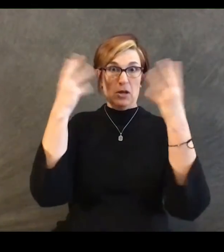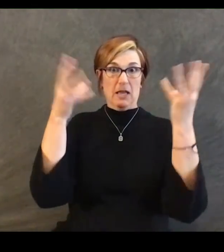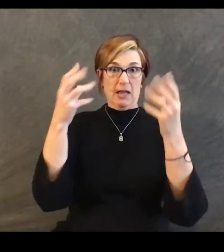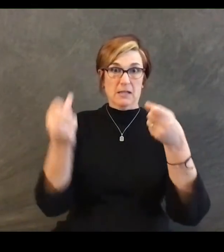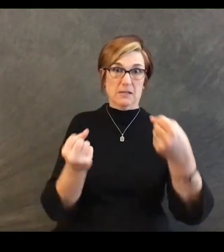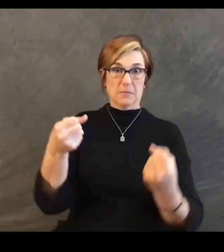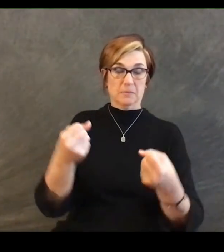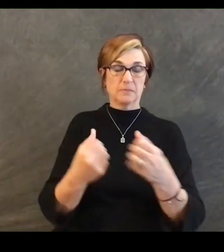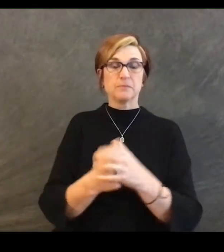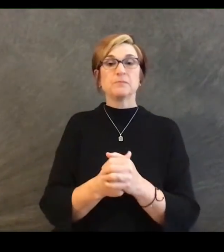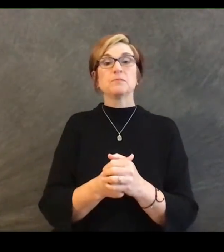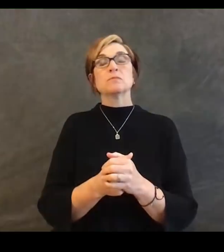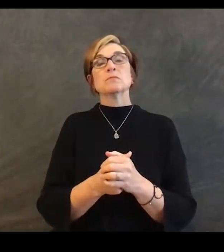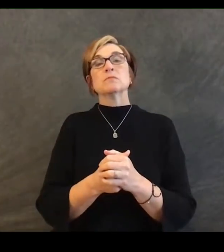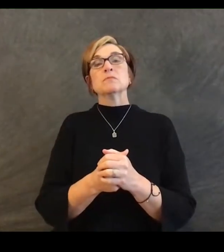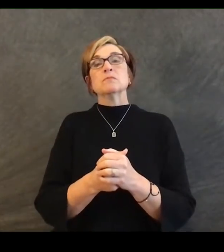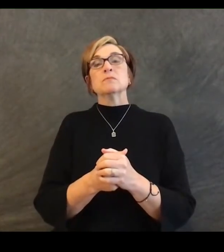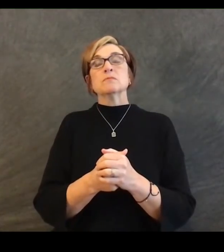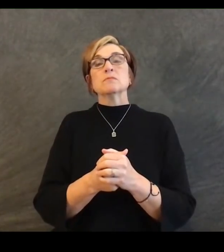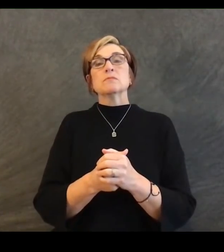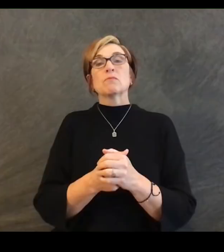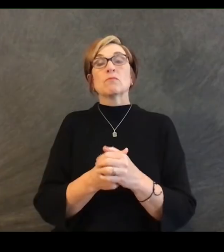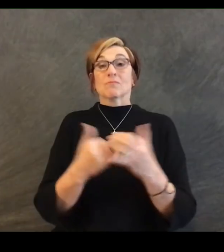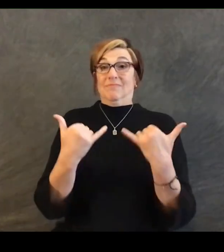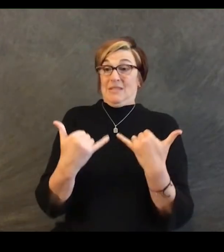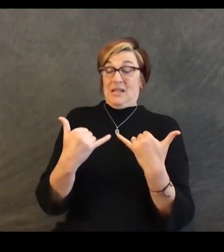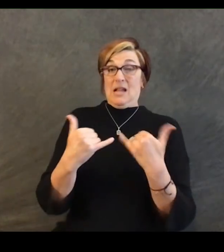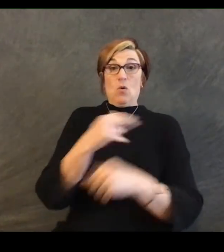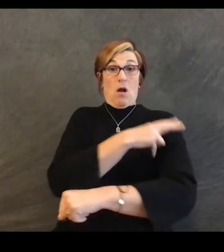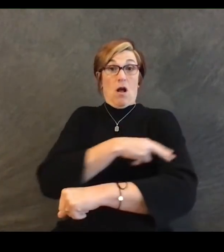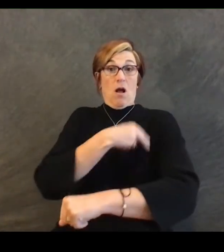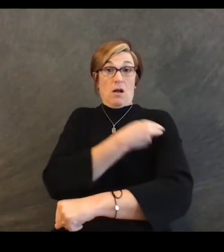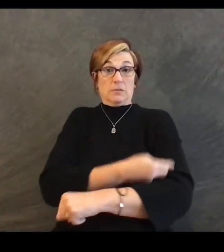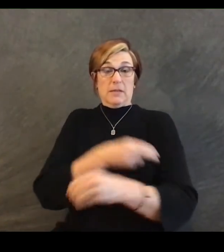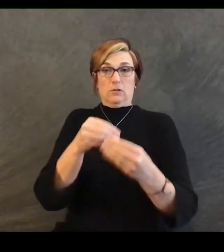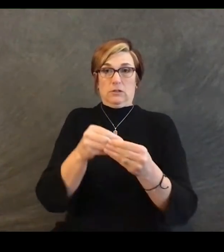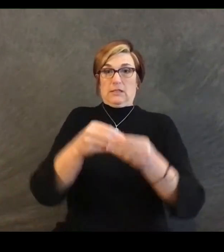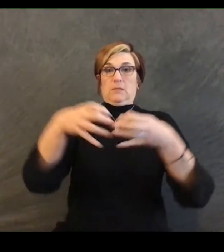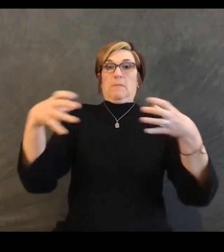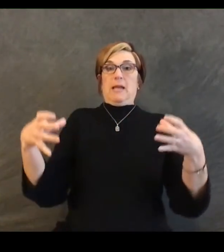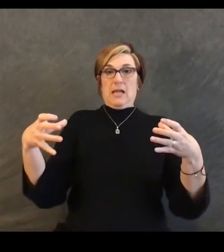facilities to expand hospital capacity up to 50,000 beds